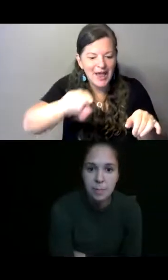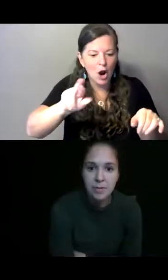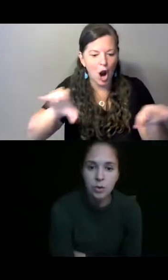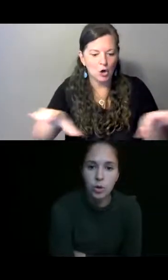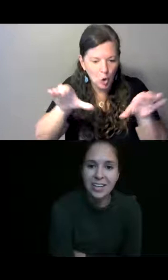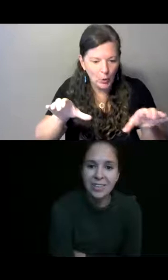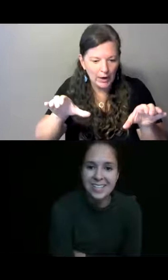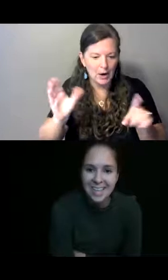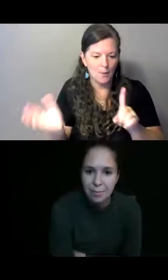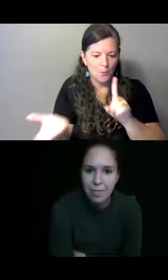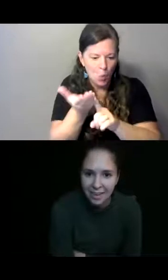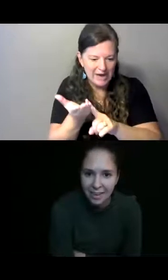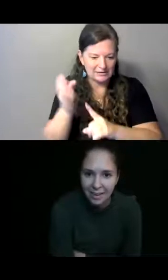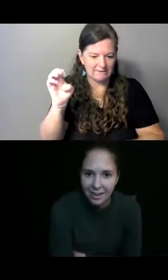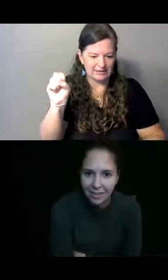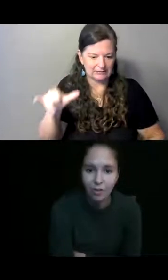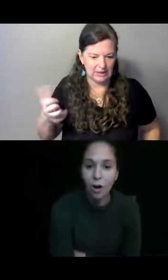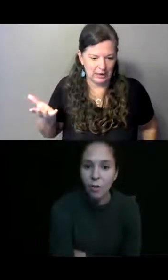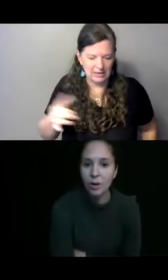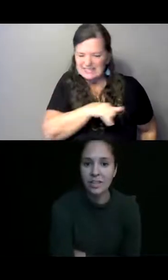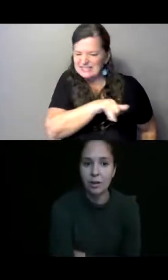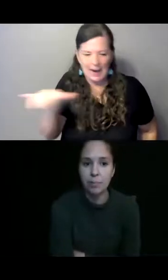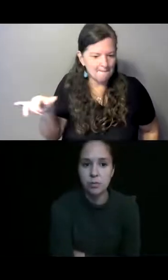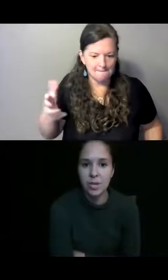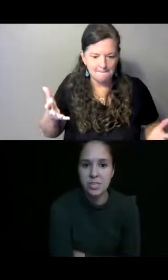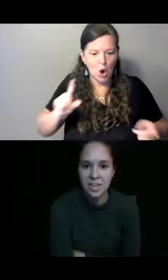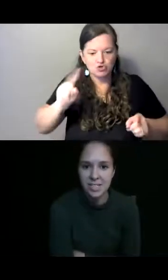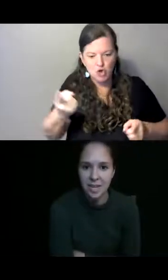but they're working on the same thing. They're all working on a persuasive essay.